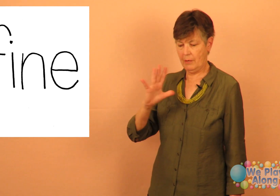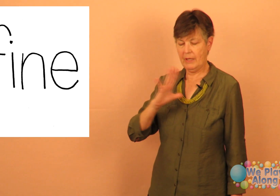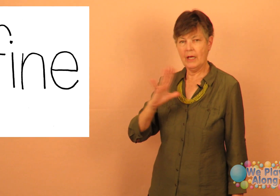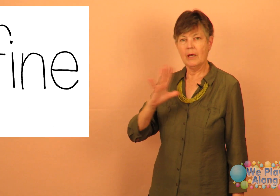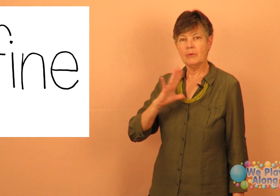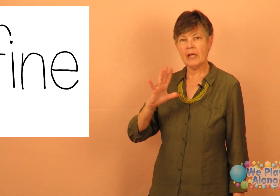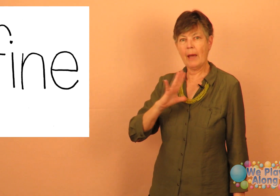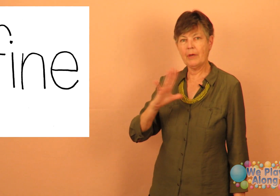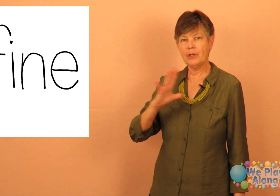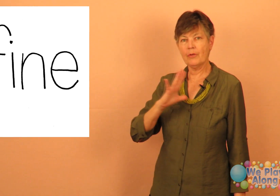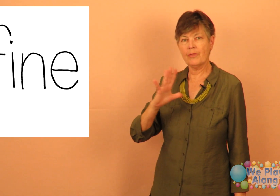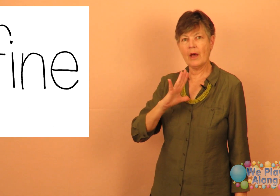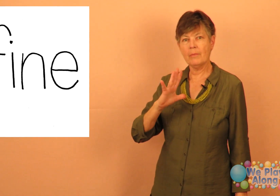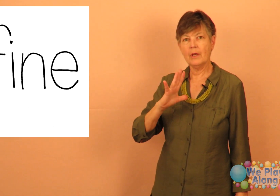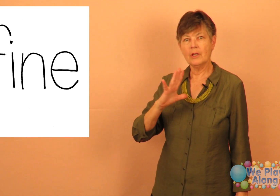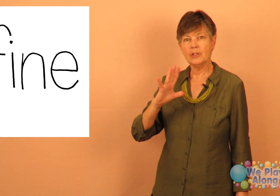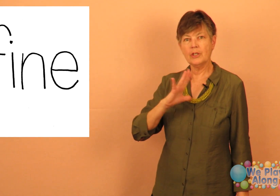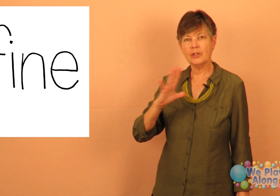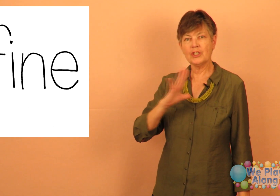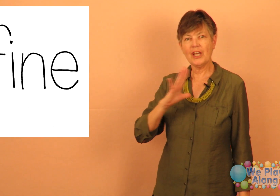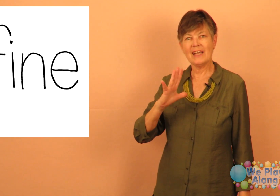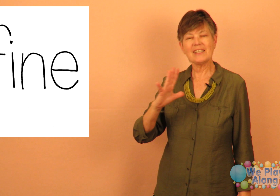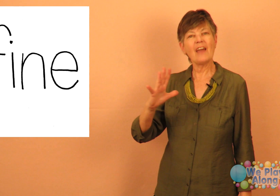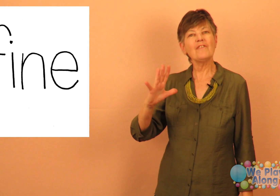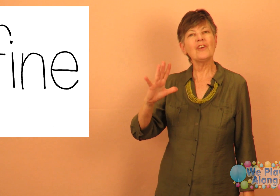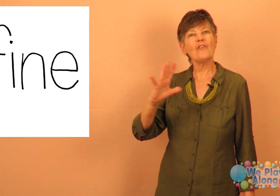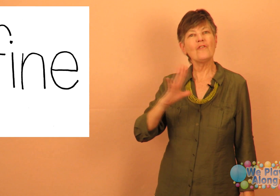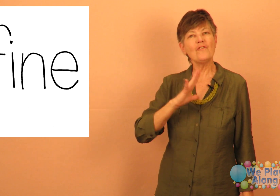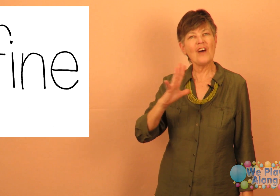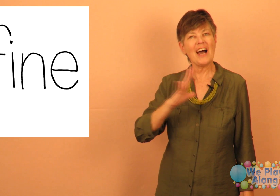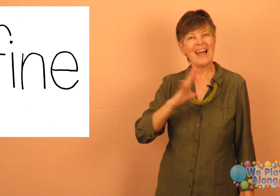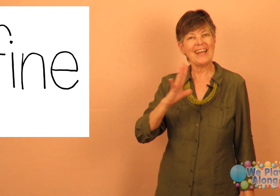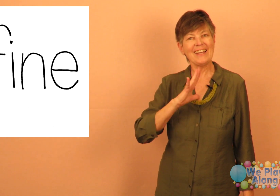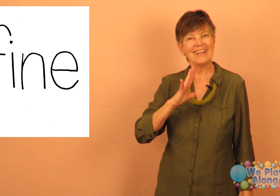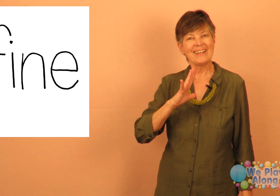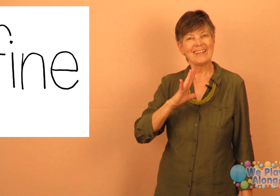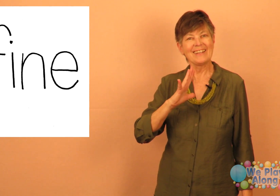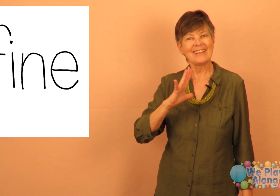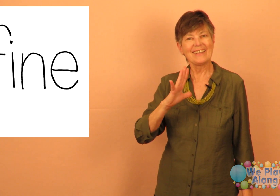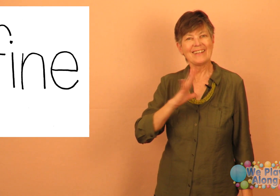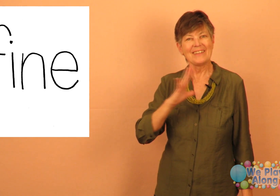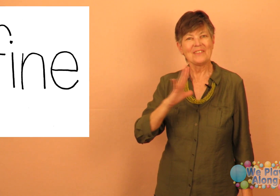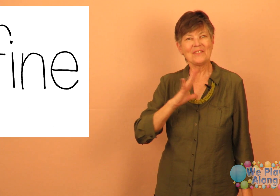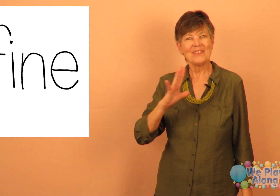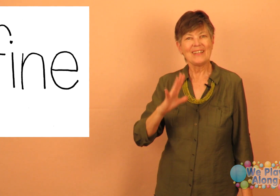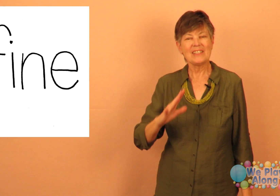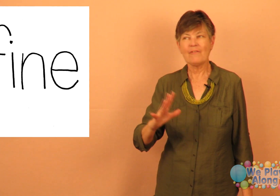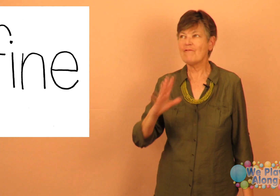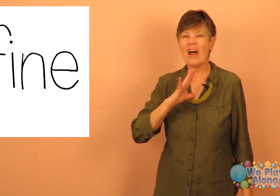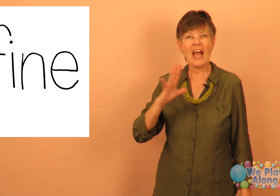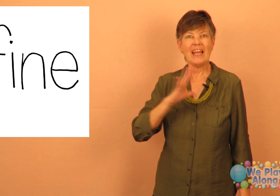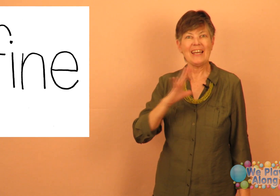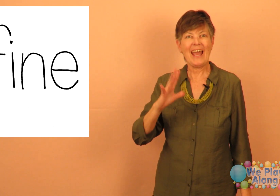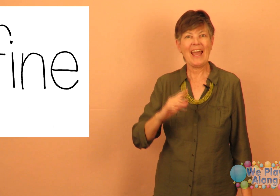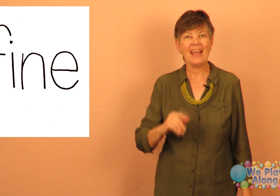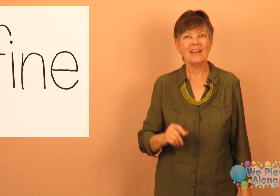going to be tapping your thumb to your chest I feel fine it's a fine day and